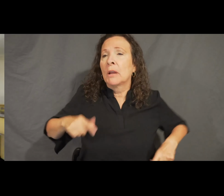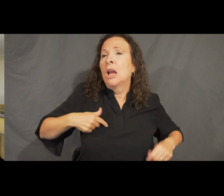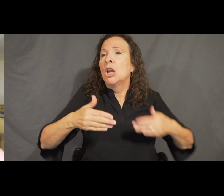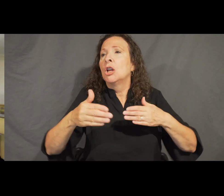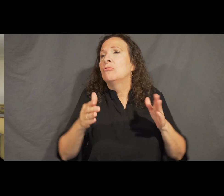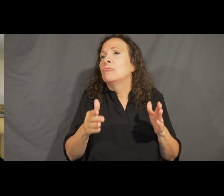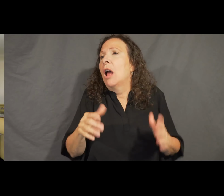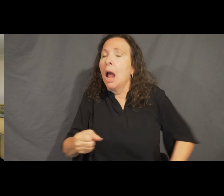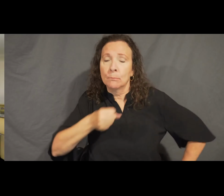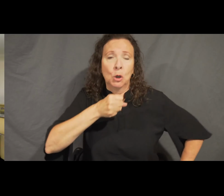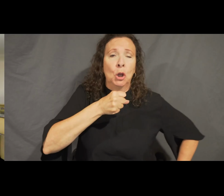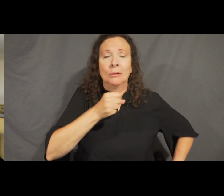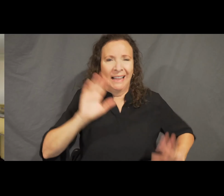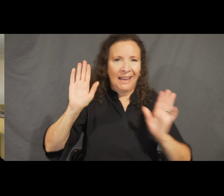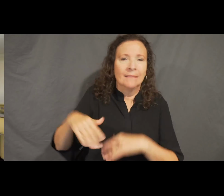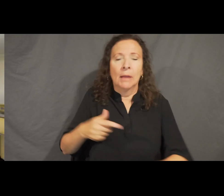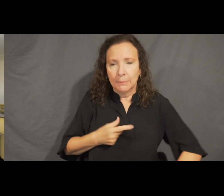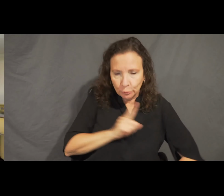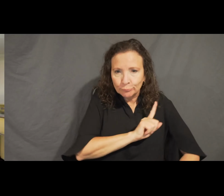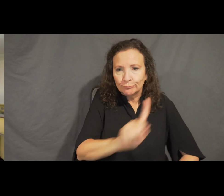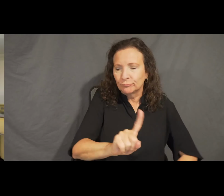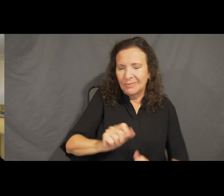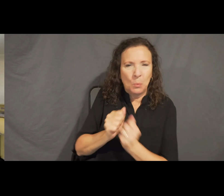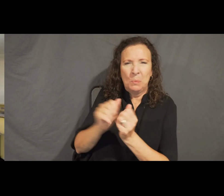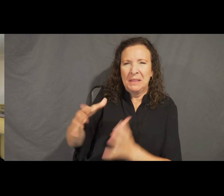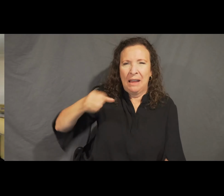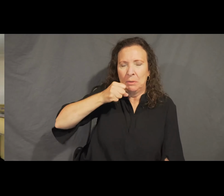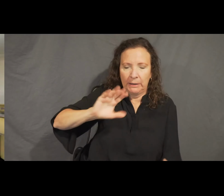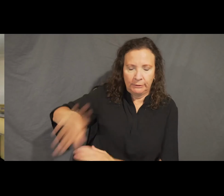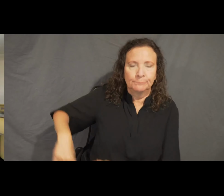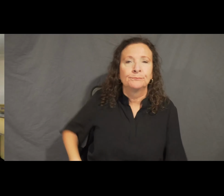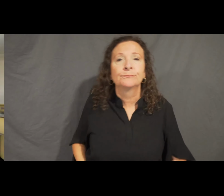I start doing my thing. What I had to cover at that time.